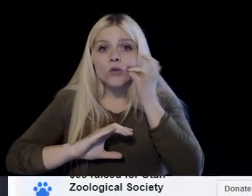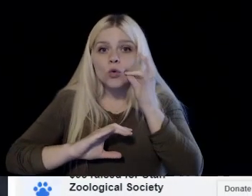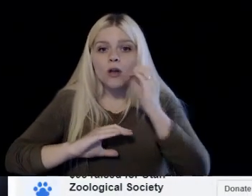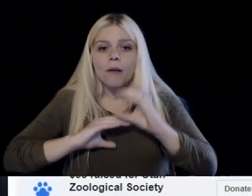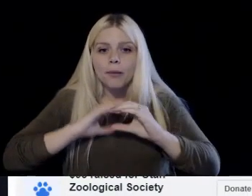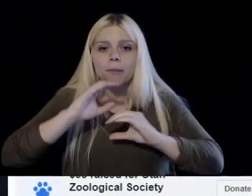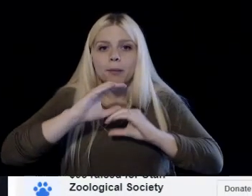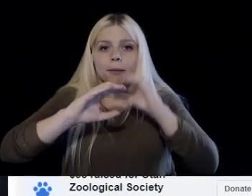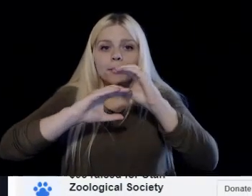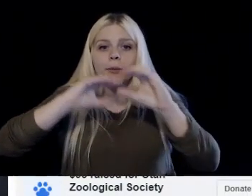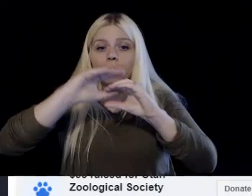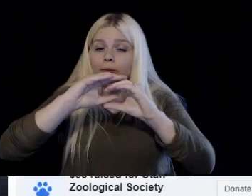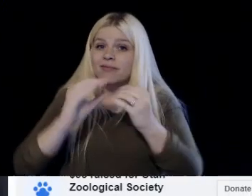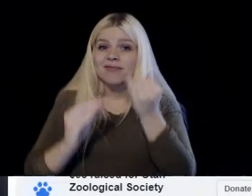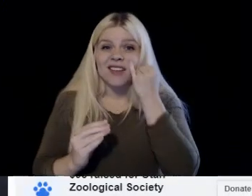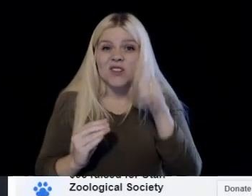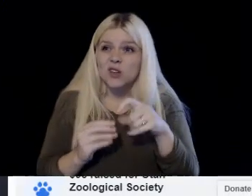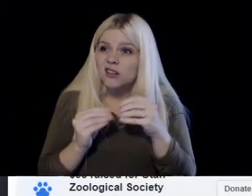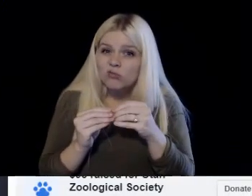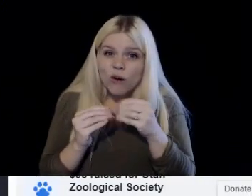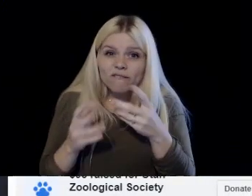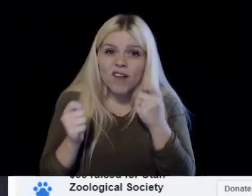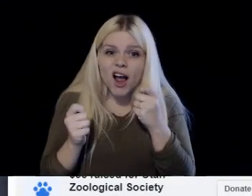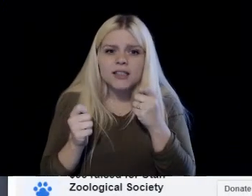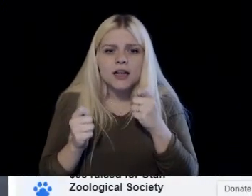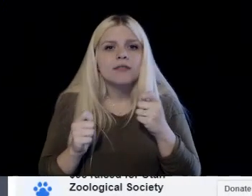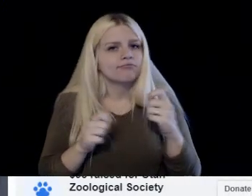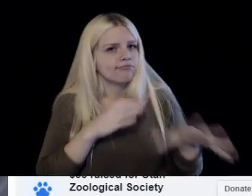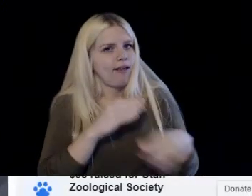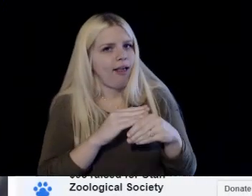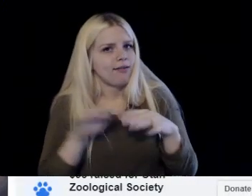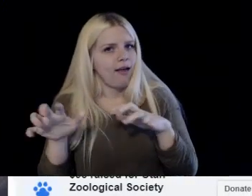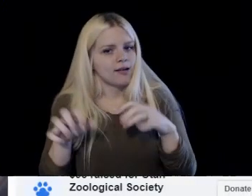we might do something like this. We might put the ice in it, so we can speed the process.